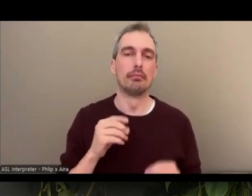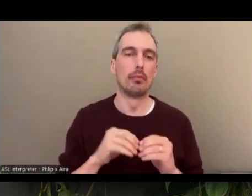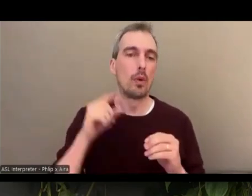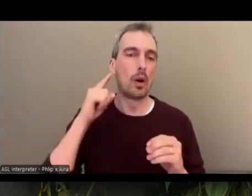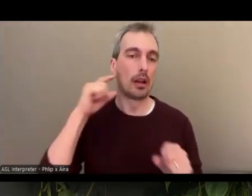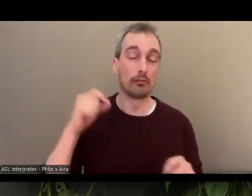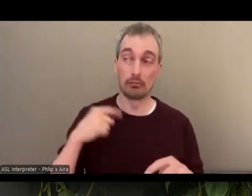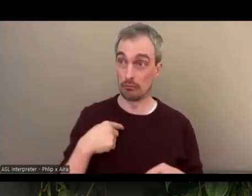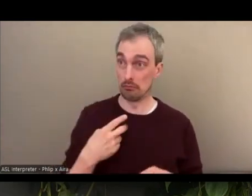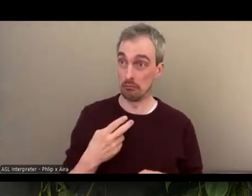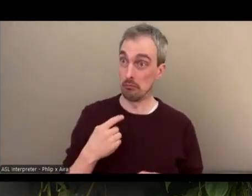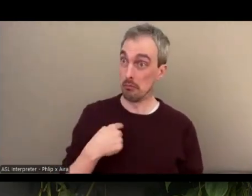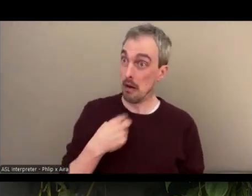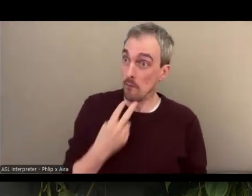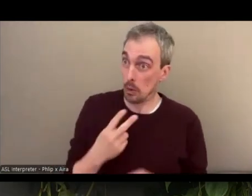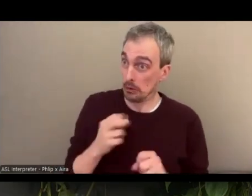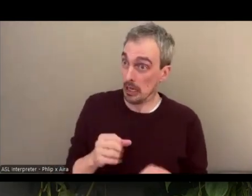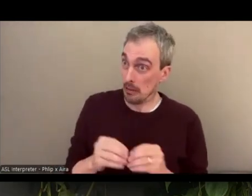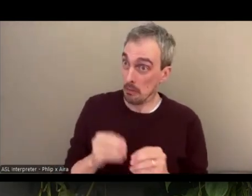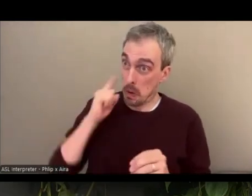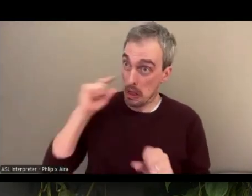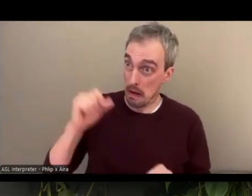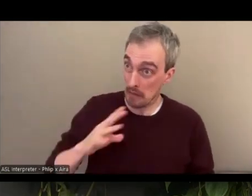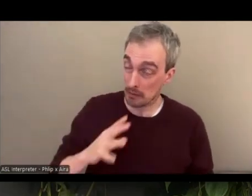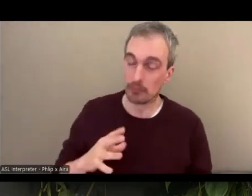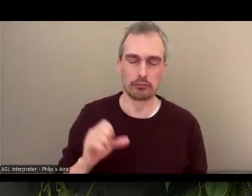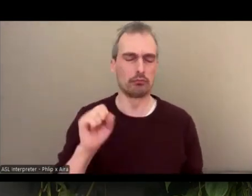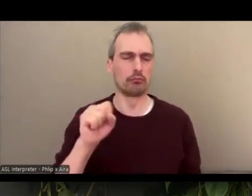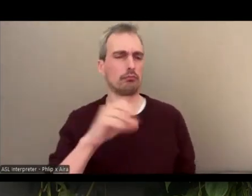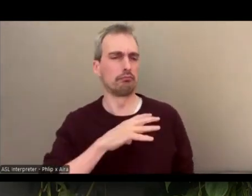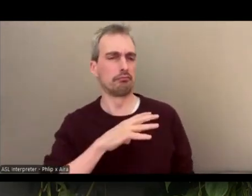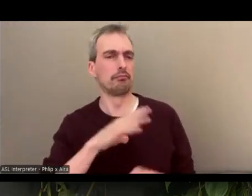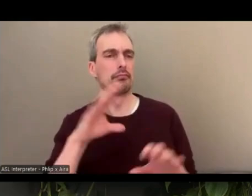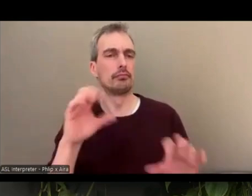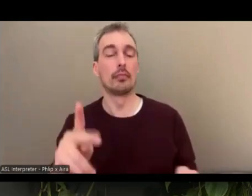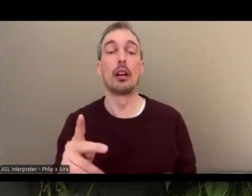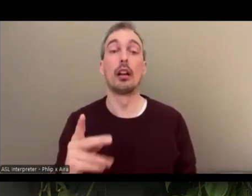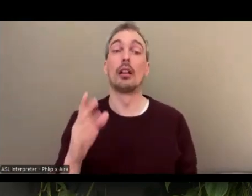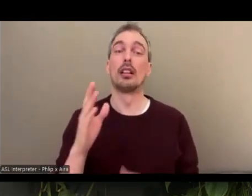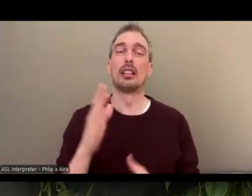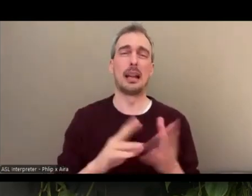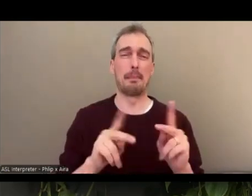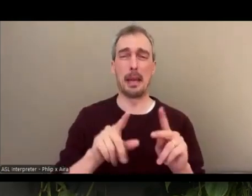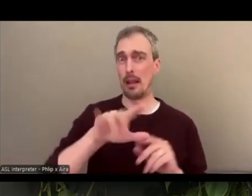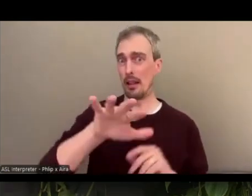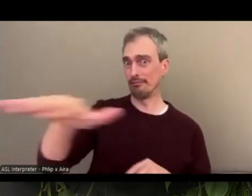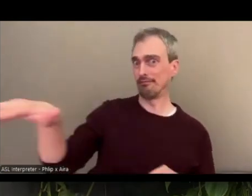So, Something to note is that according to people much more expert than I am in this kind of thing, you can't skip ahead.